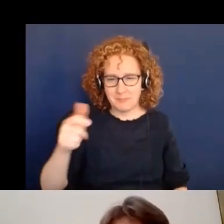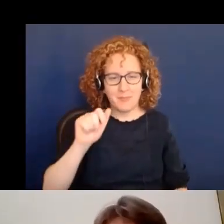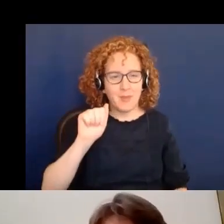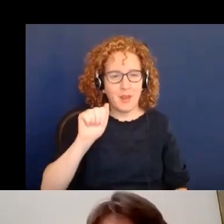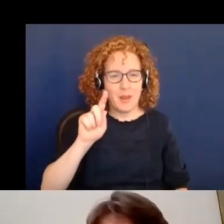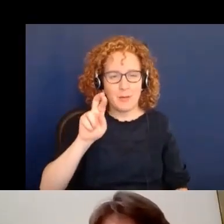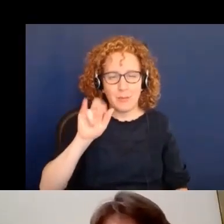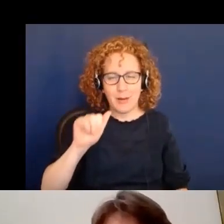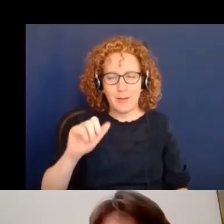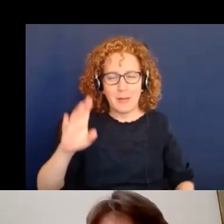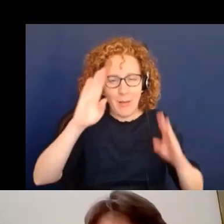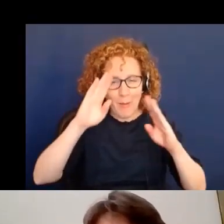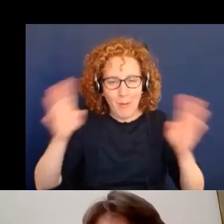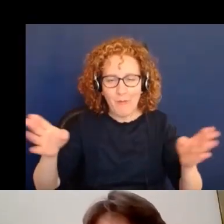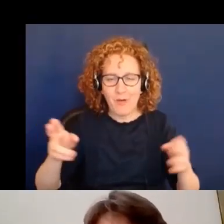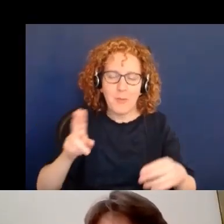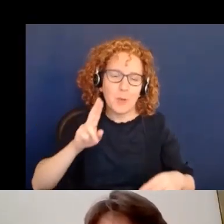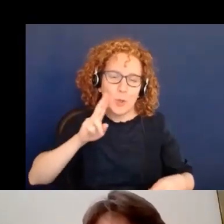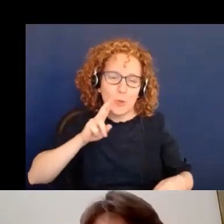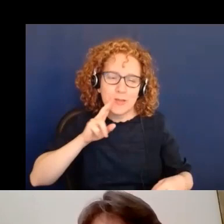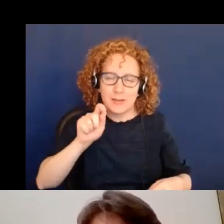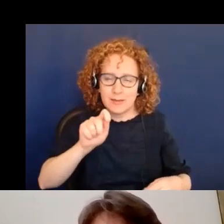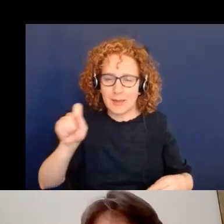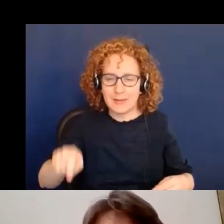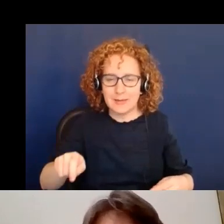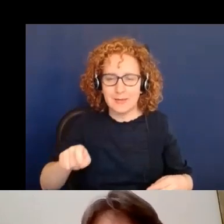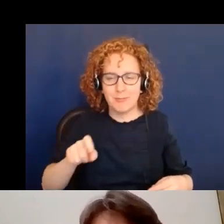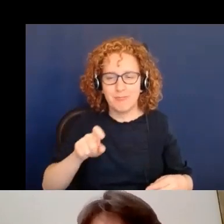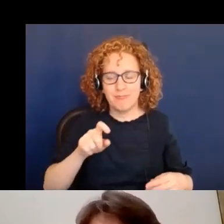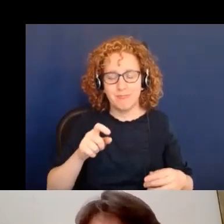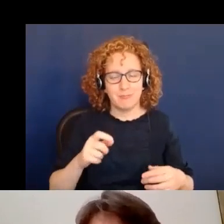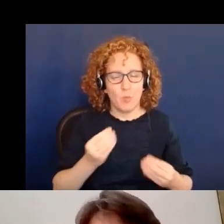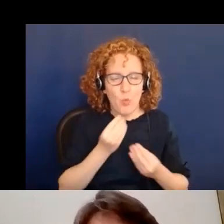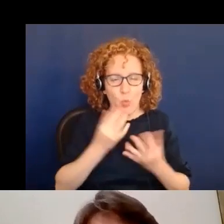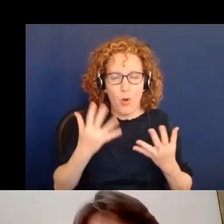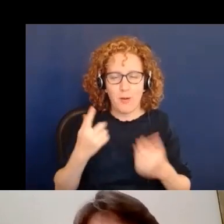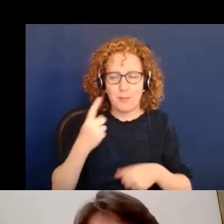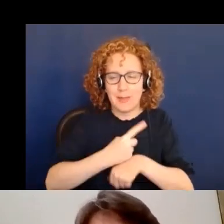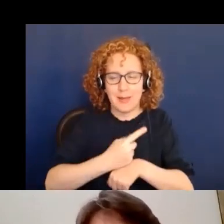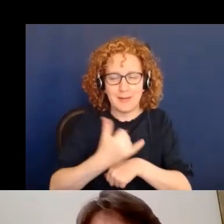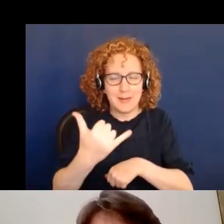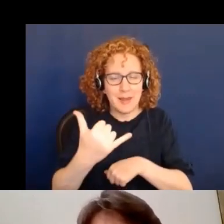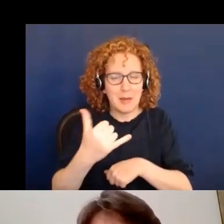Texas a warm day today and we're grateful I'm very grateful to be invited